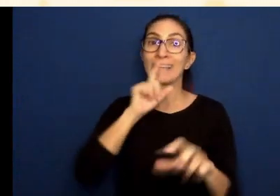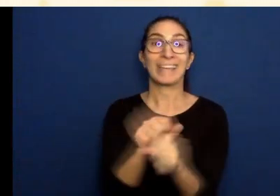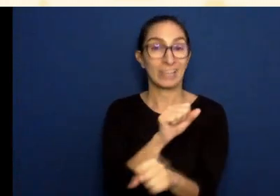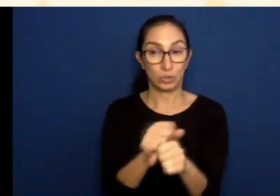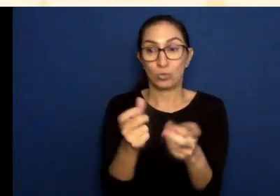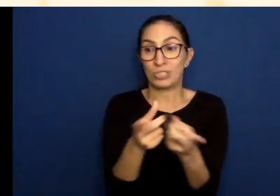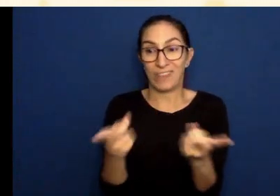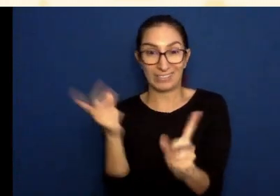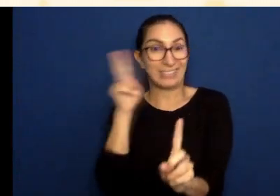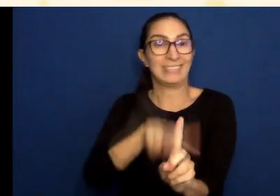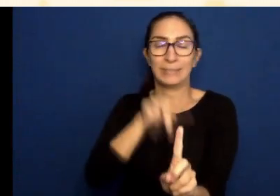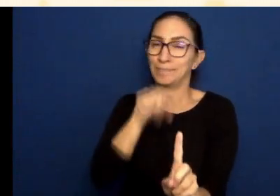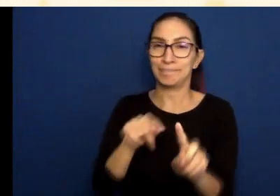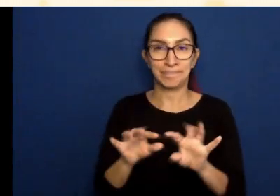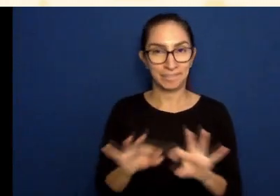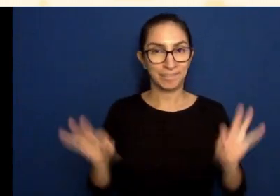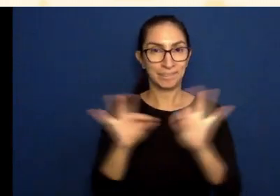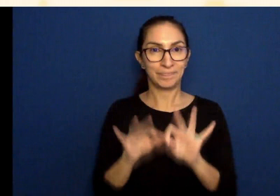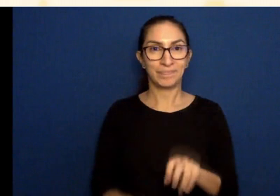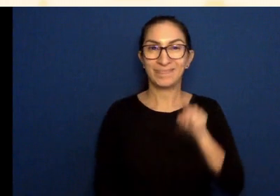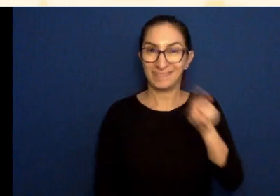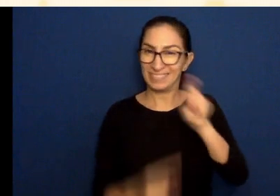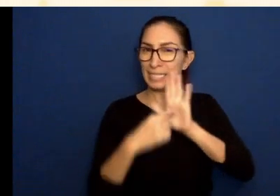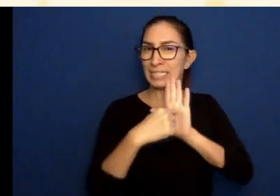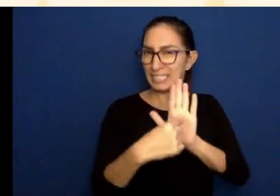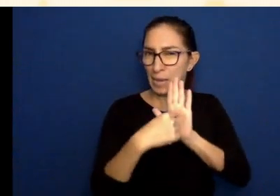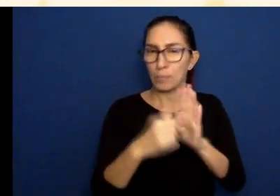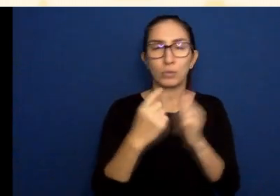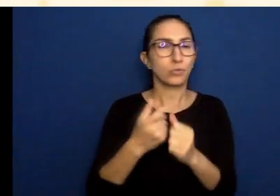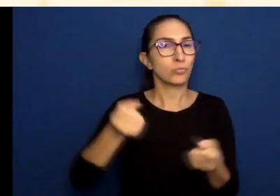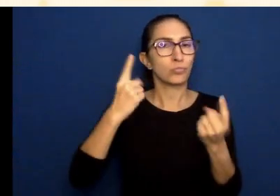or a native app; but as soon as you bring in those assistive technologies, it all goes out the window.